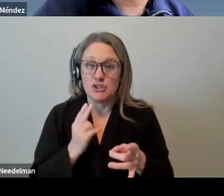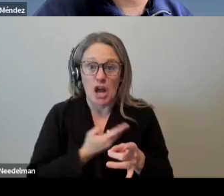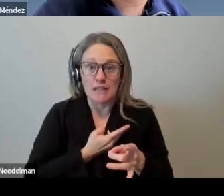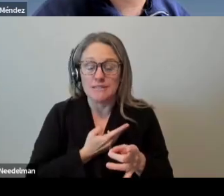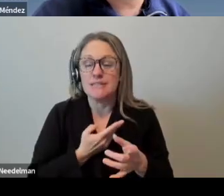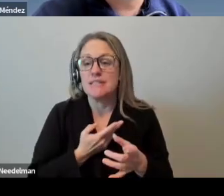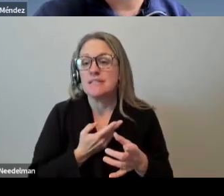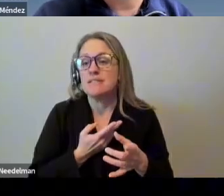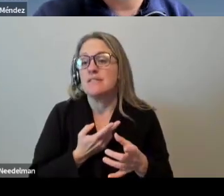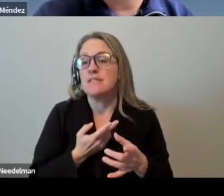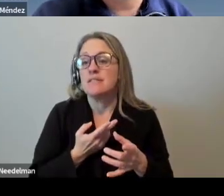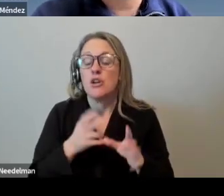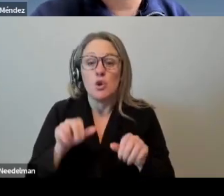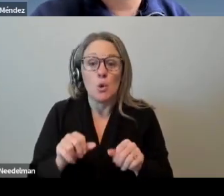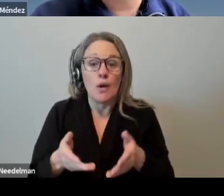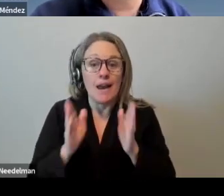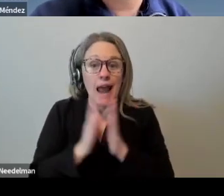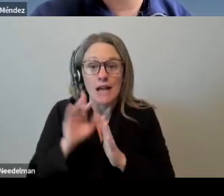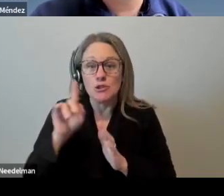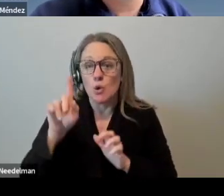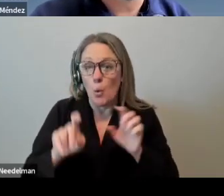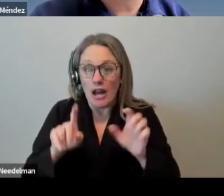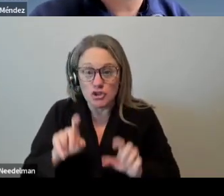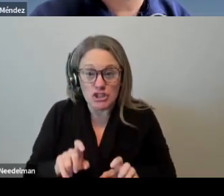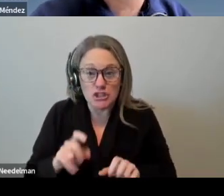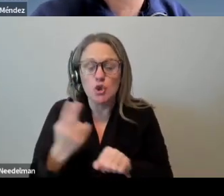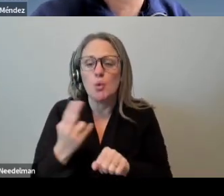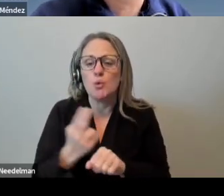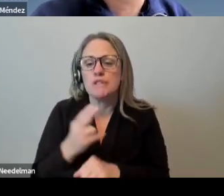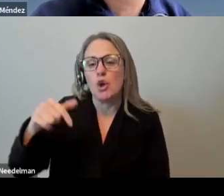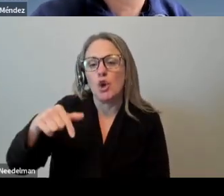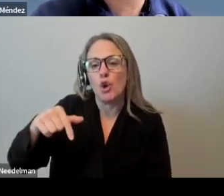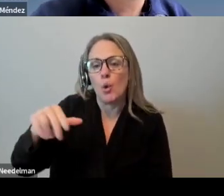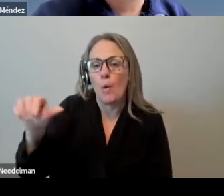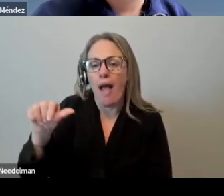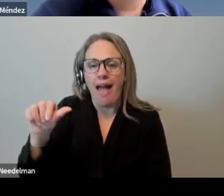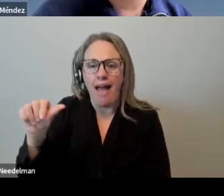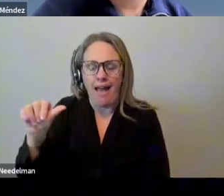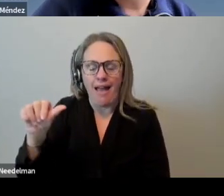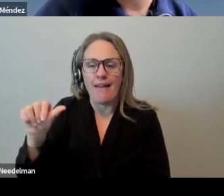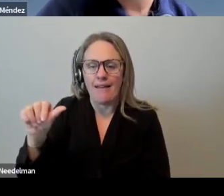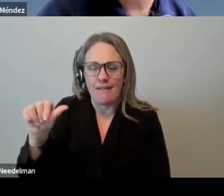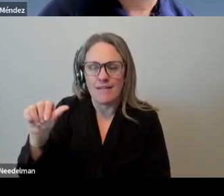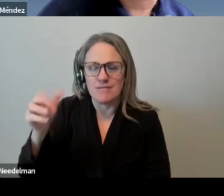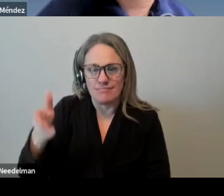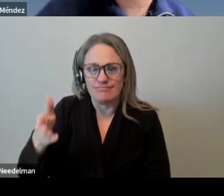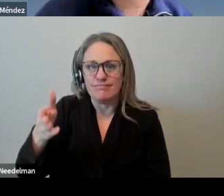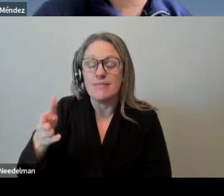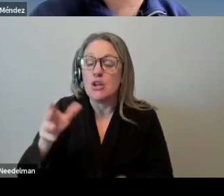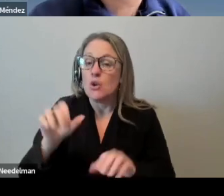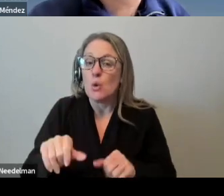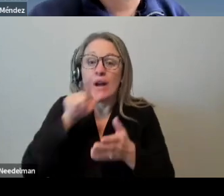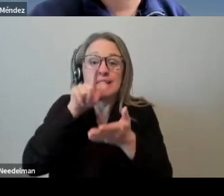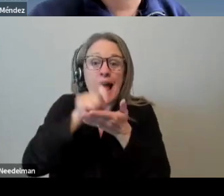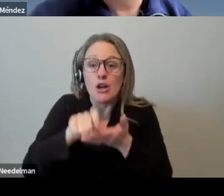You can ask questions using the Q&A feature from Zoom. You can take notes or don't take notes at all.